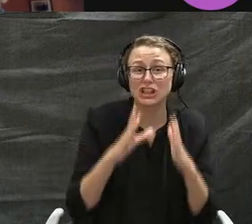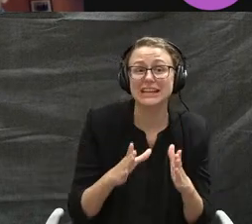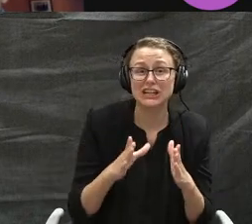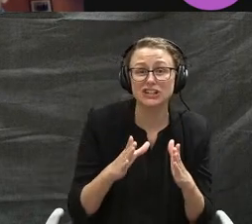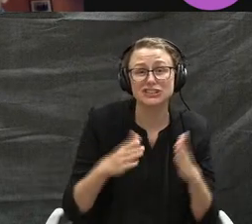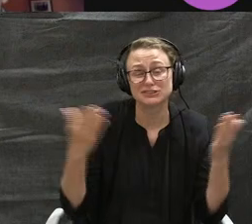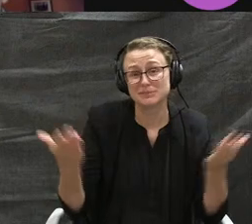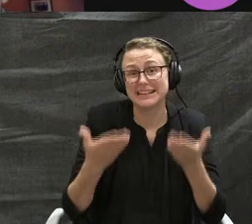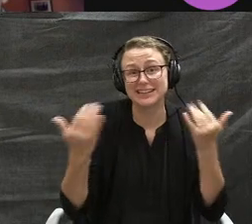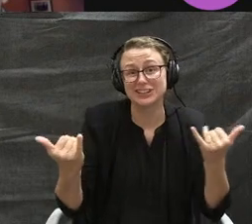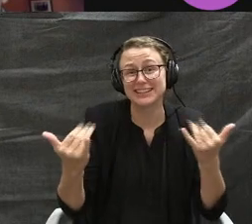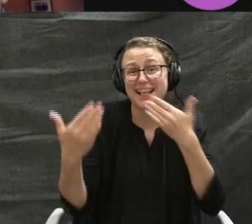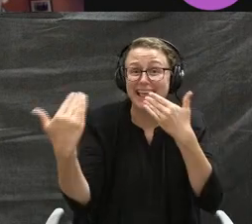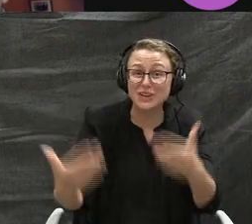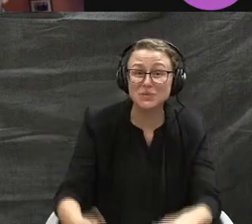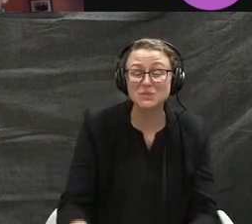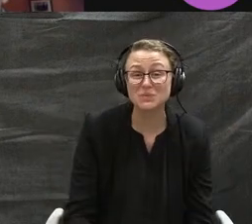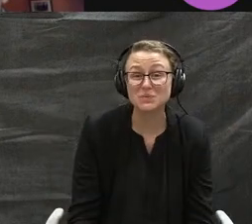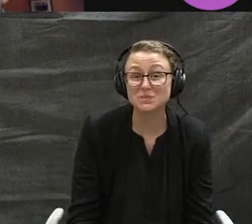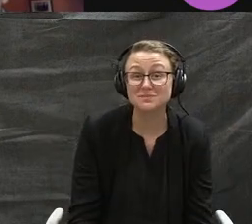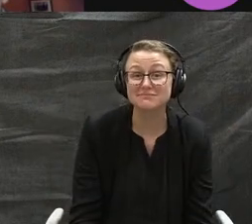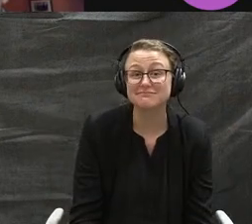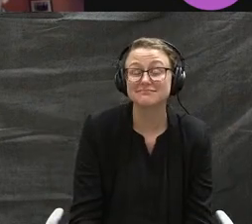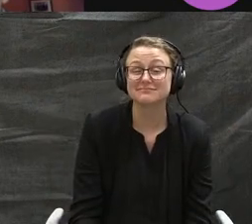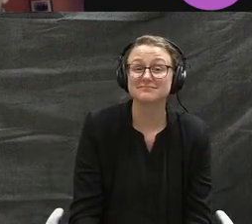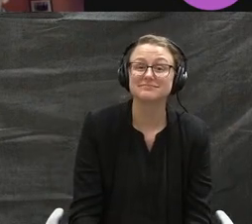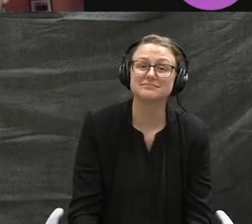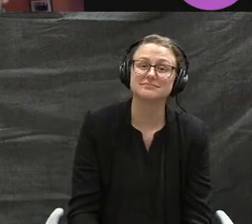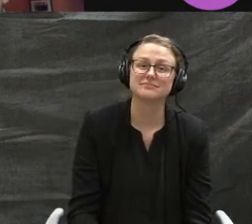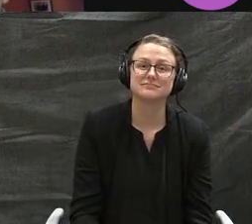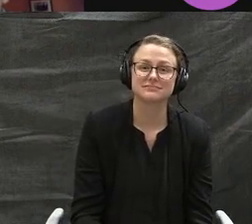Thank you.